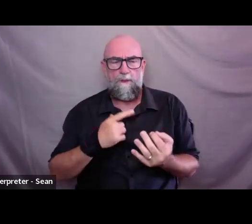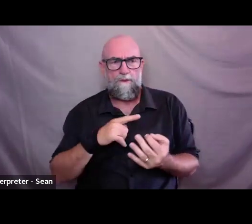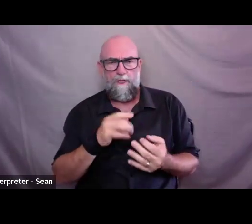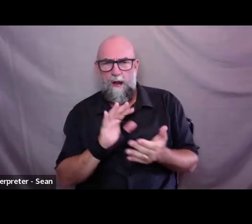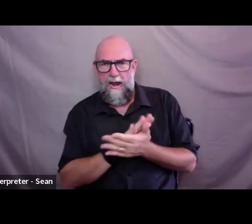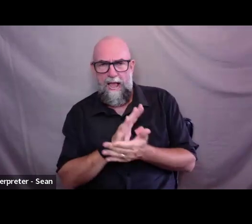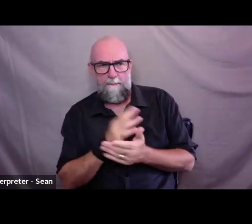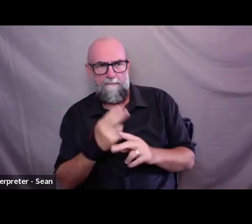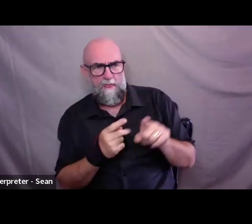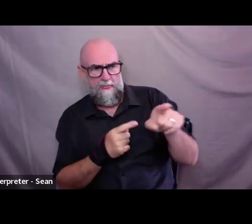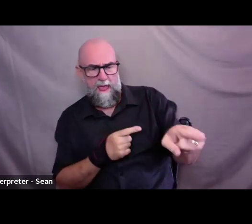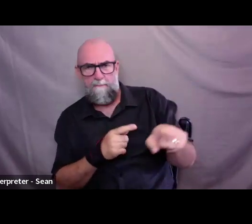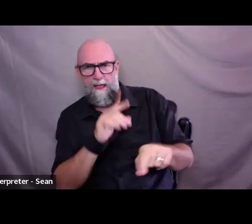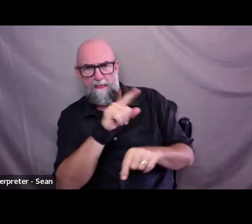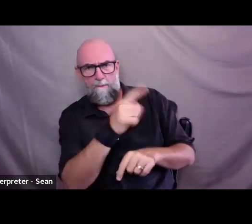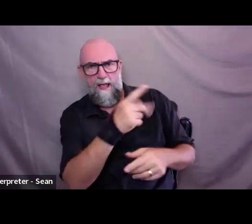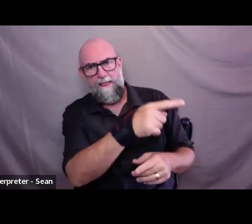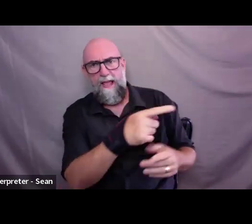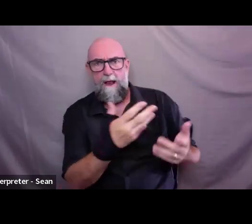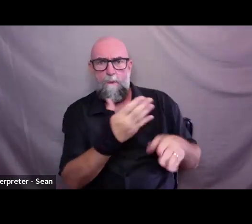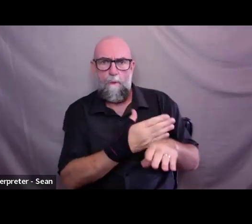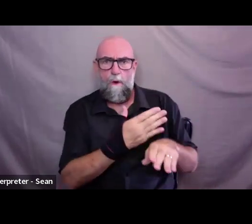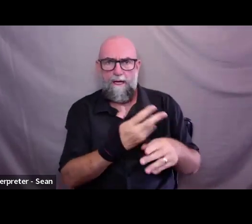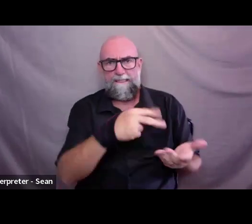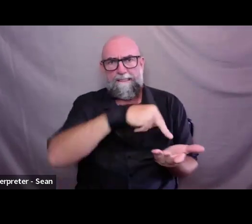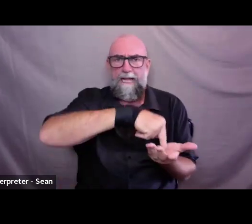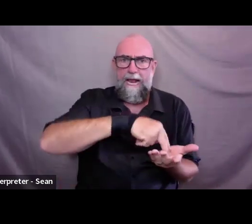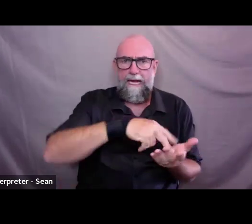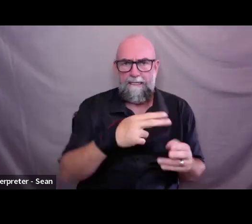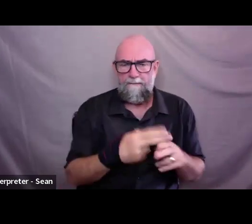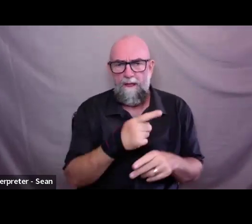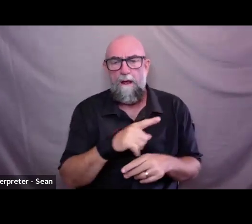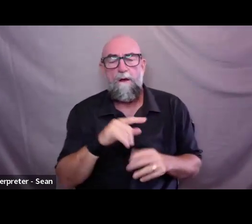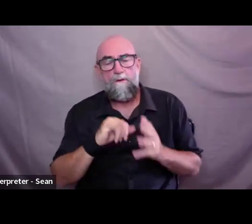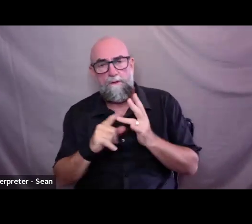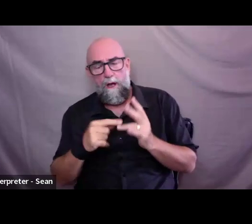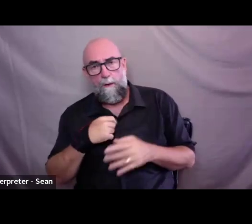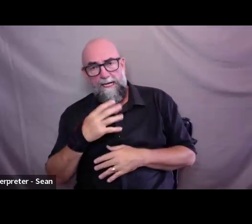organisation can end up and this is not green washing, this is about thinking of a willing to